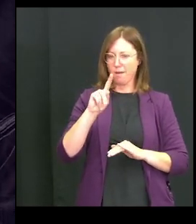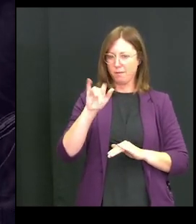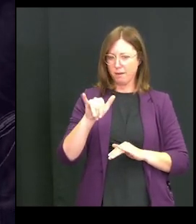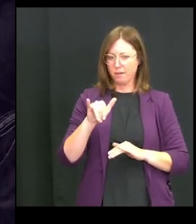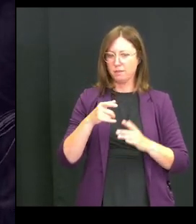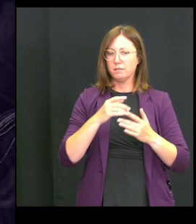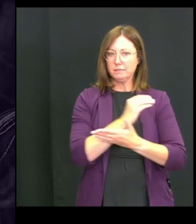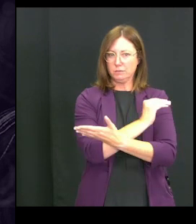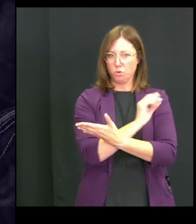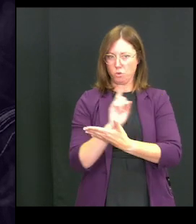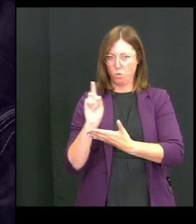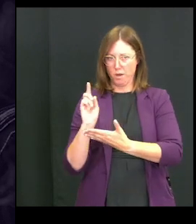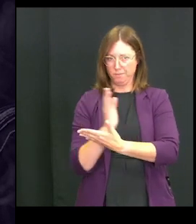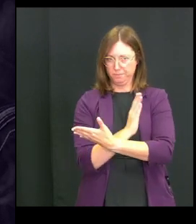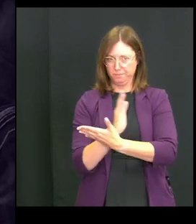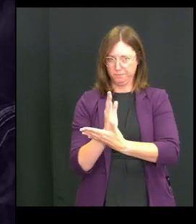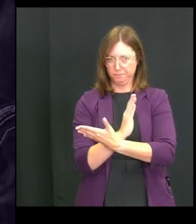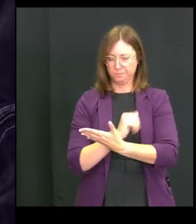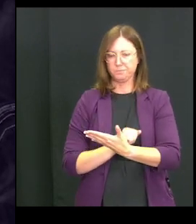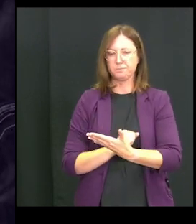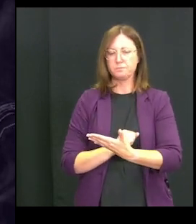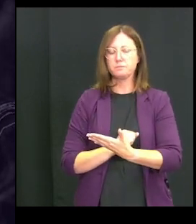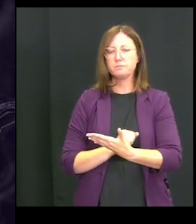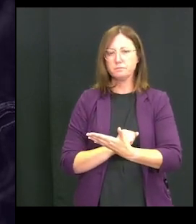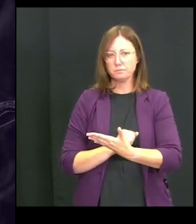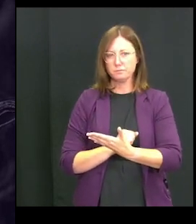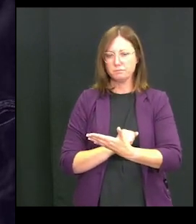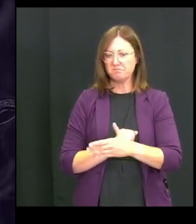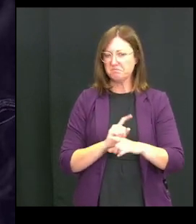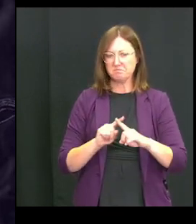And what we see is that there's very little movement over time.